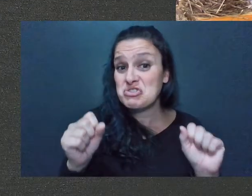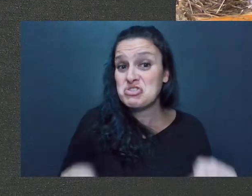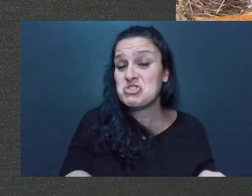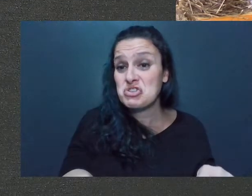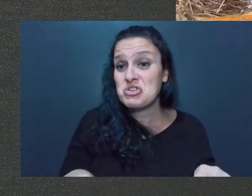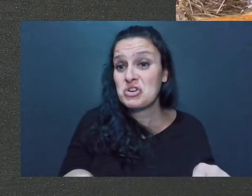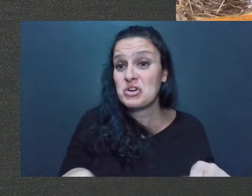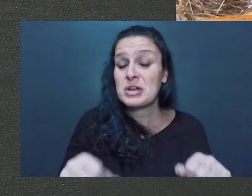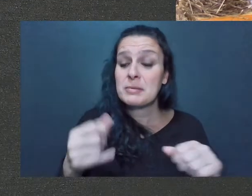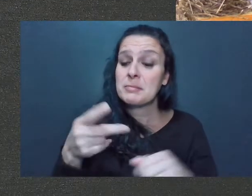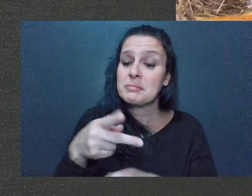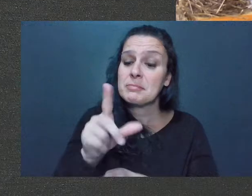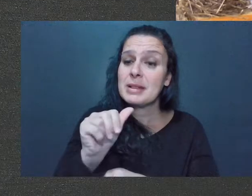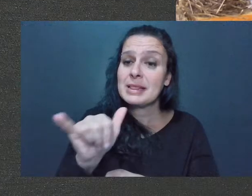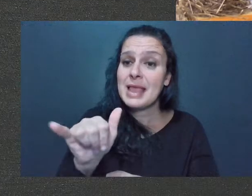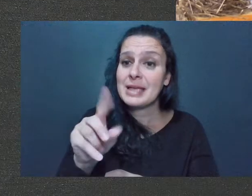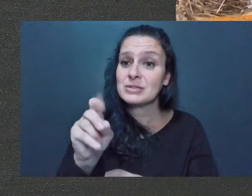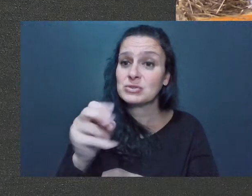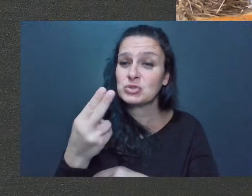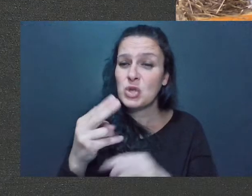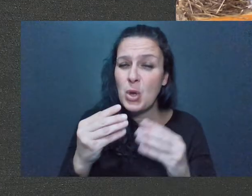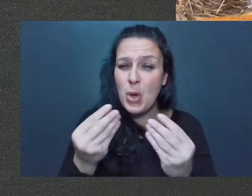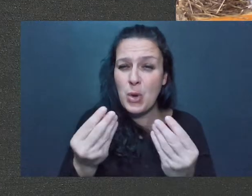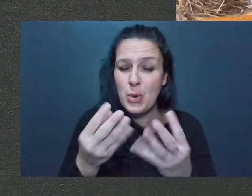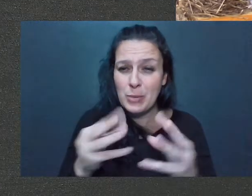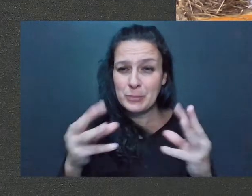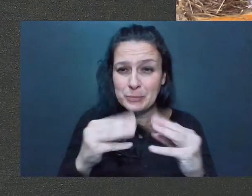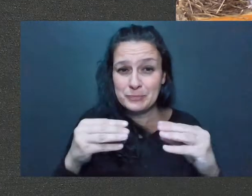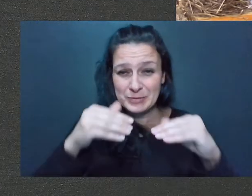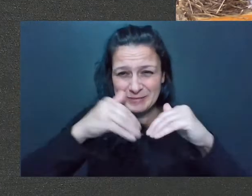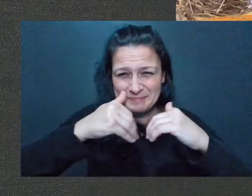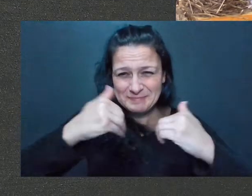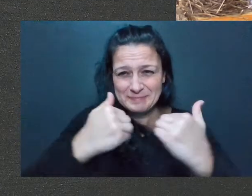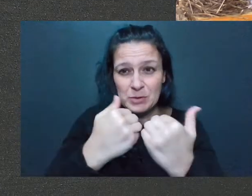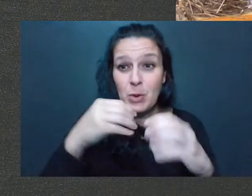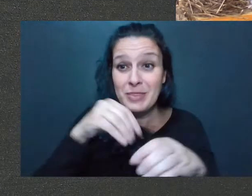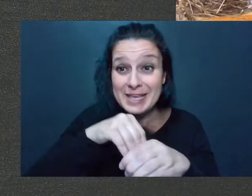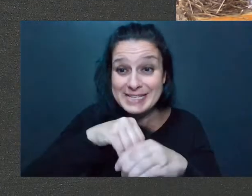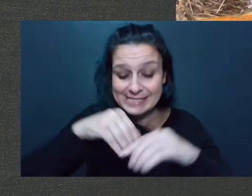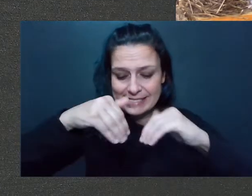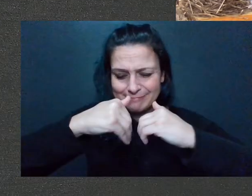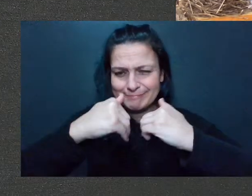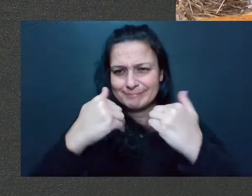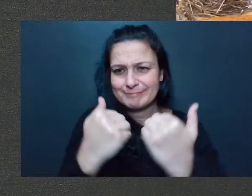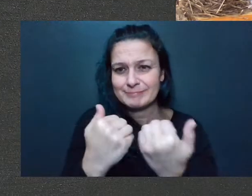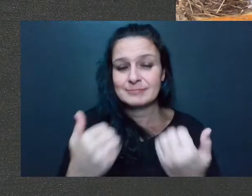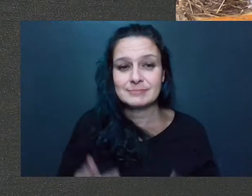I'm going to get a little piece of Play-Doh and I'm gonna put it on the inside of my nest.